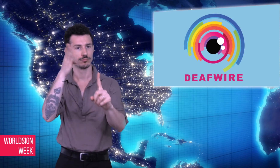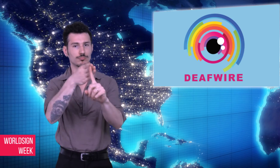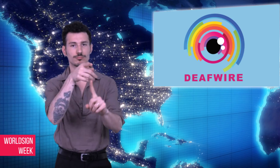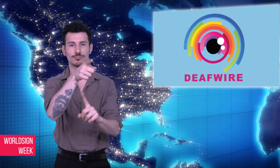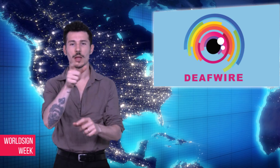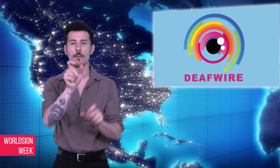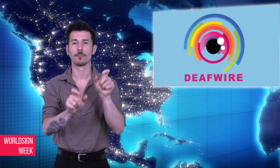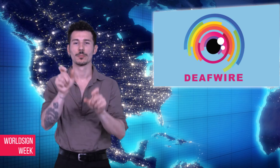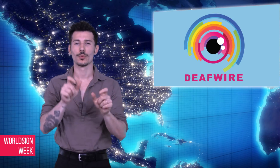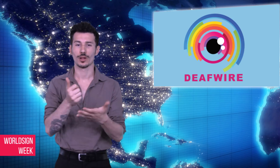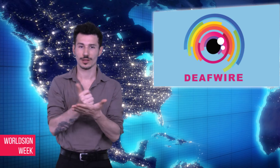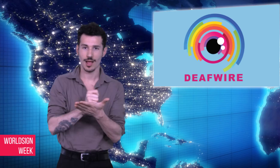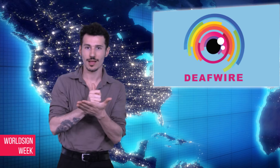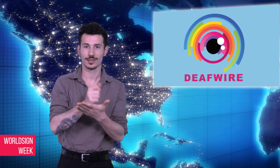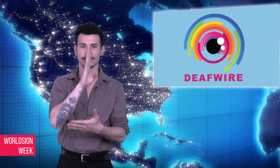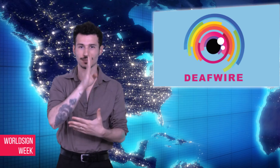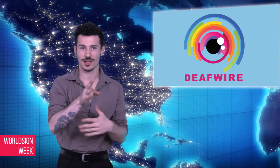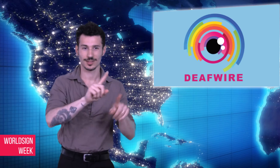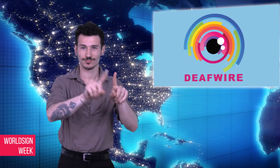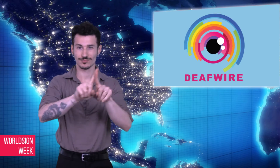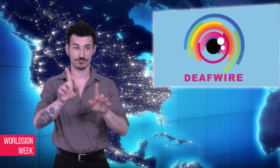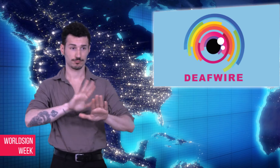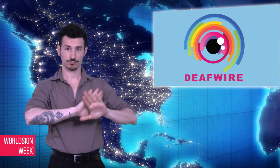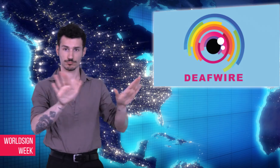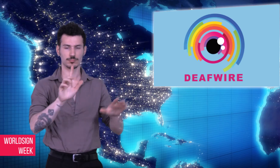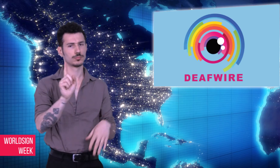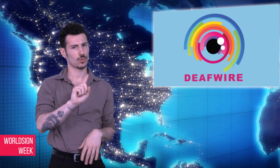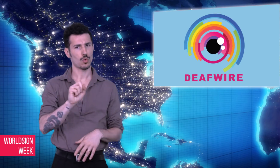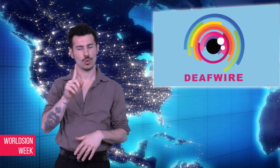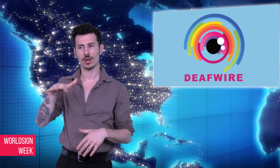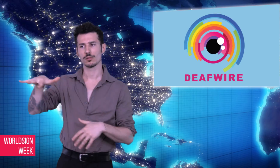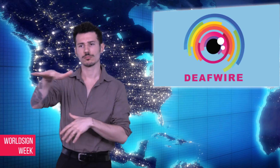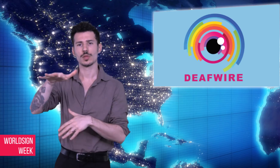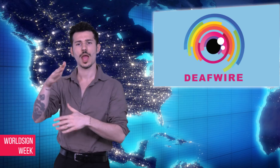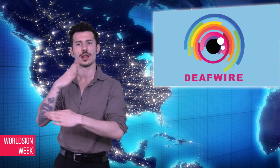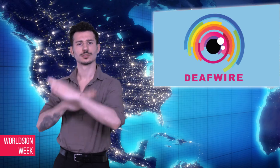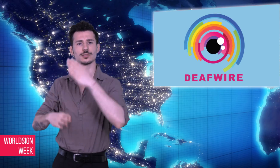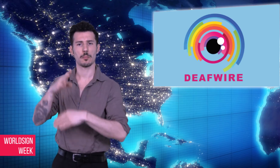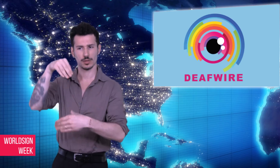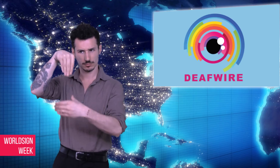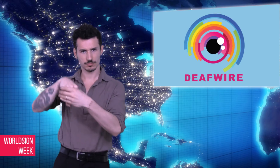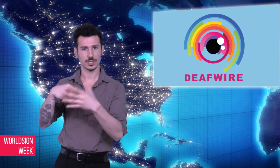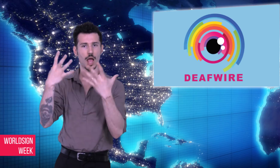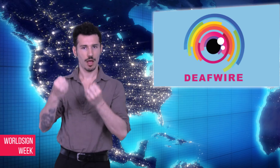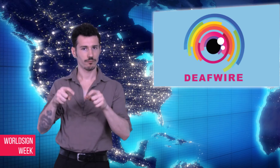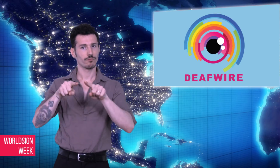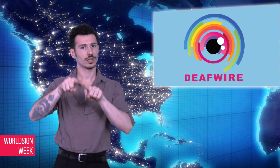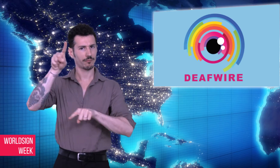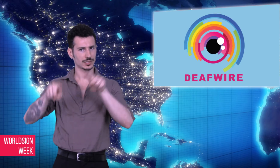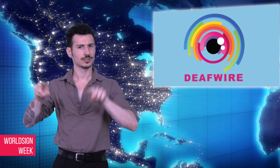gender – disability is also a part of diversity. He had tweeted that he